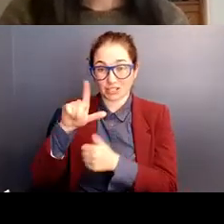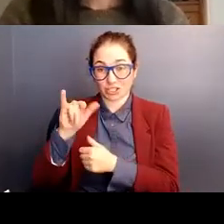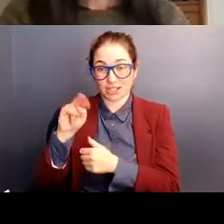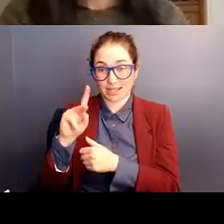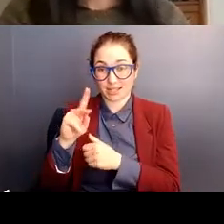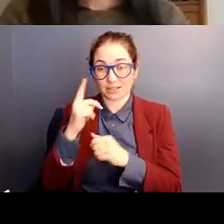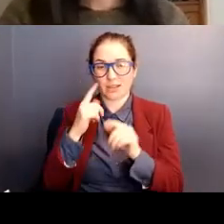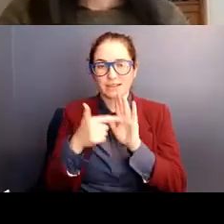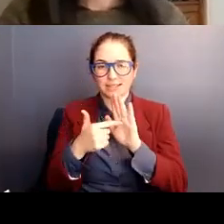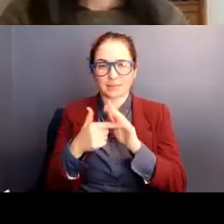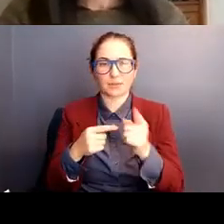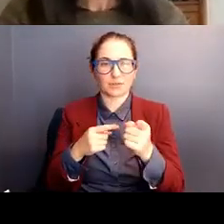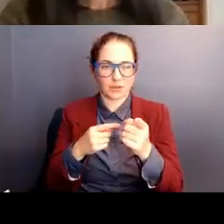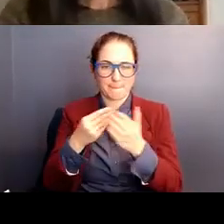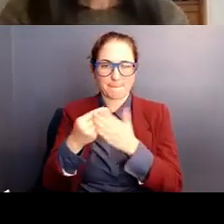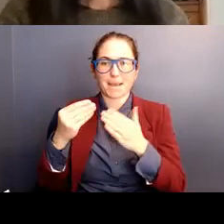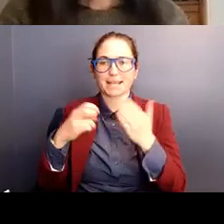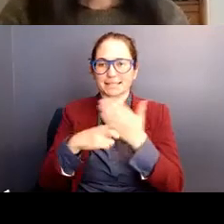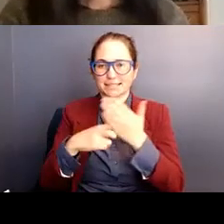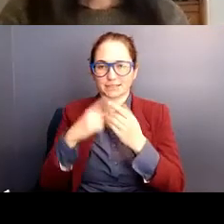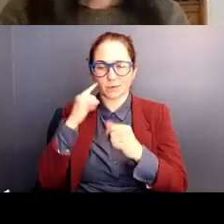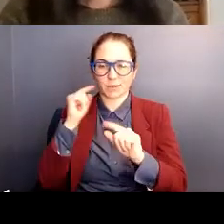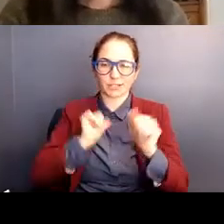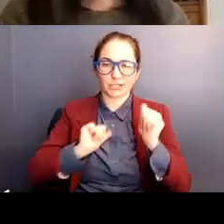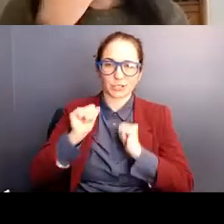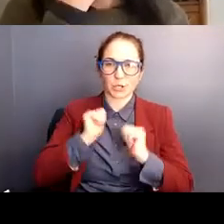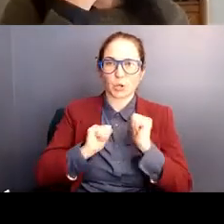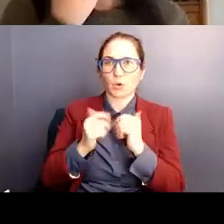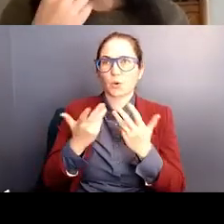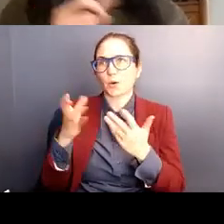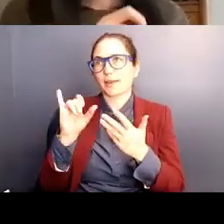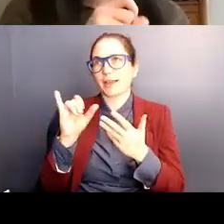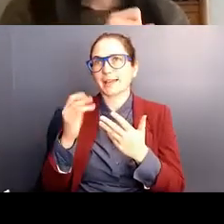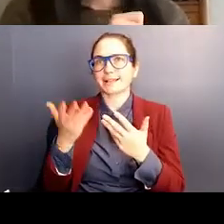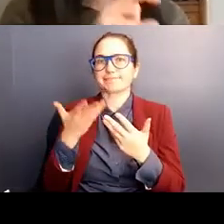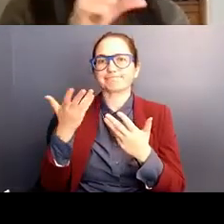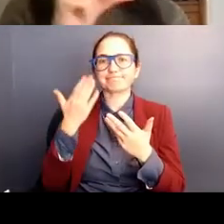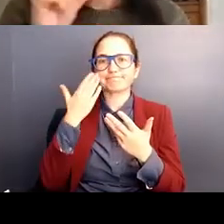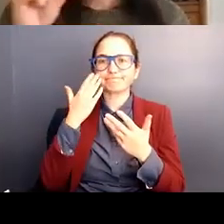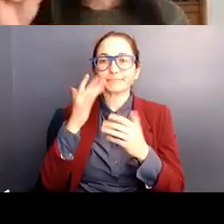"buy tickets for this show" or like read the accessibility